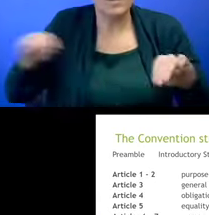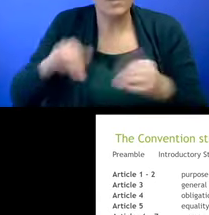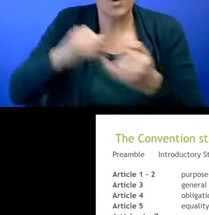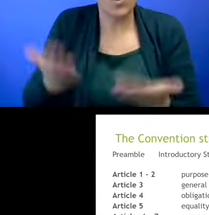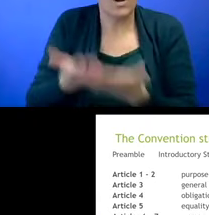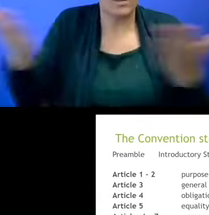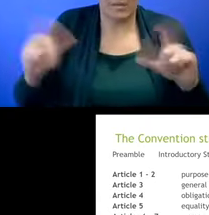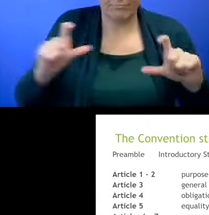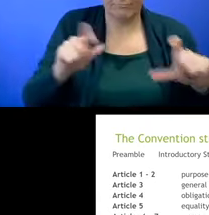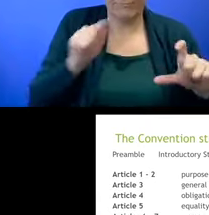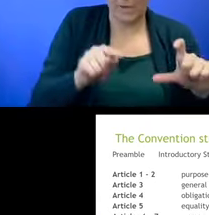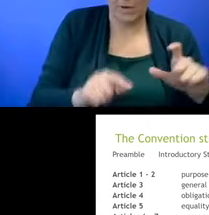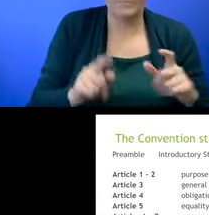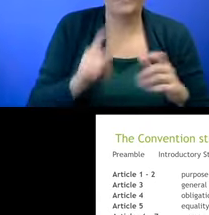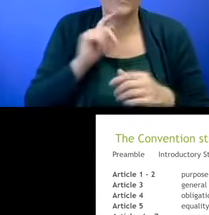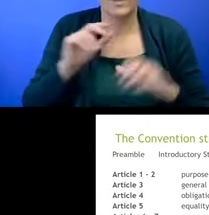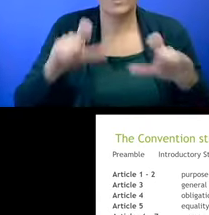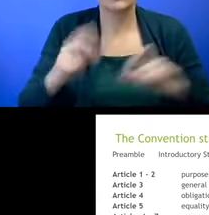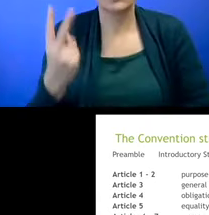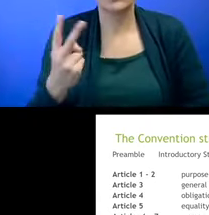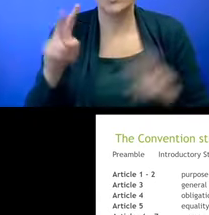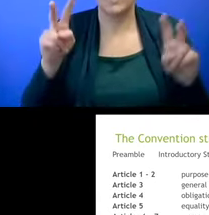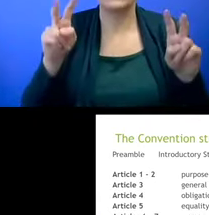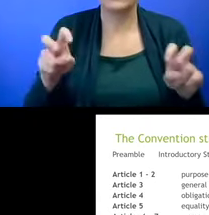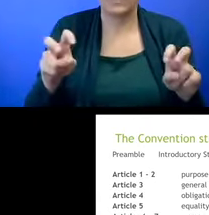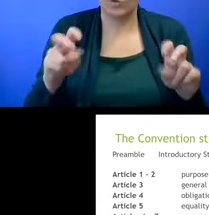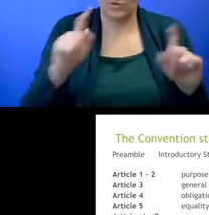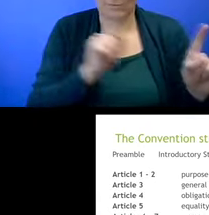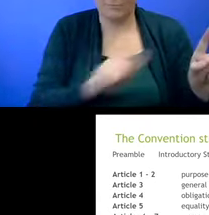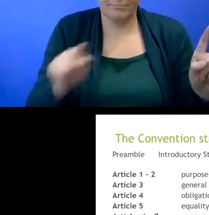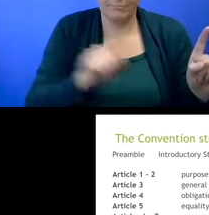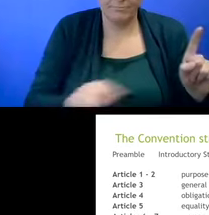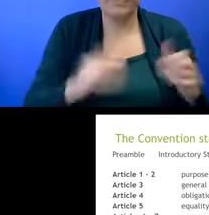Article 2, in particular, outlines definitions used in the Convention -